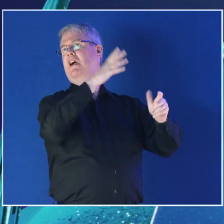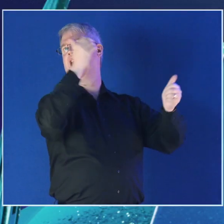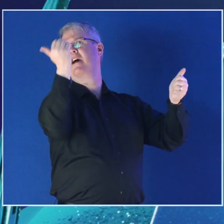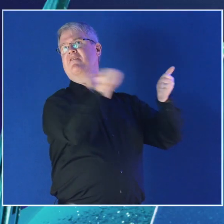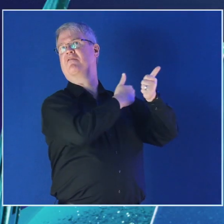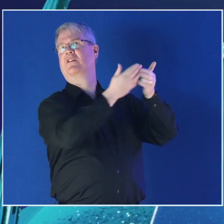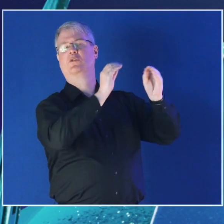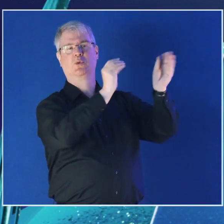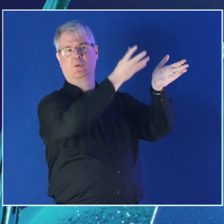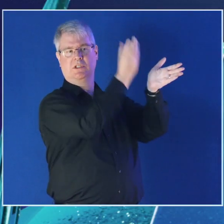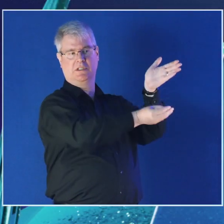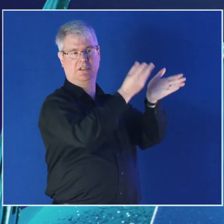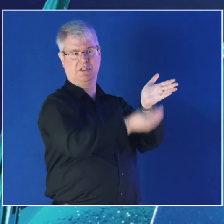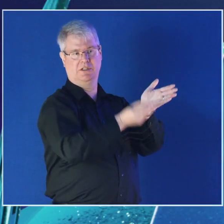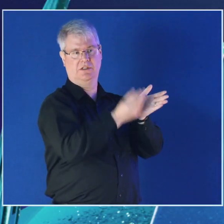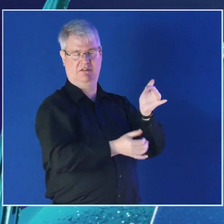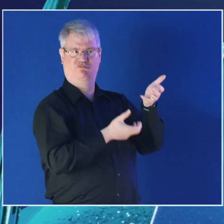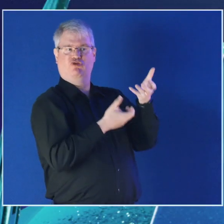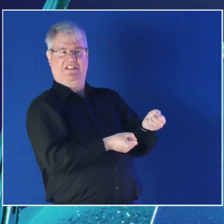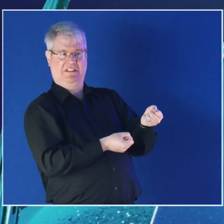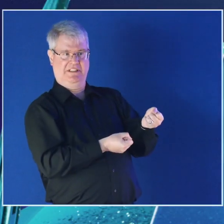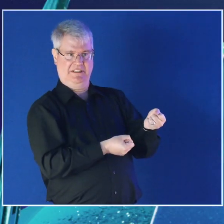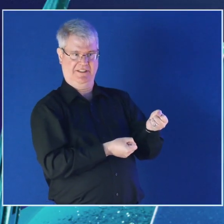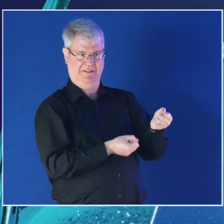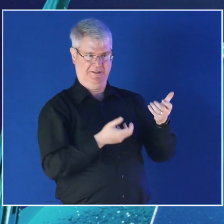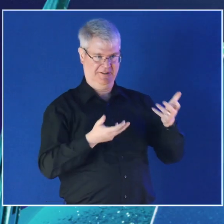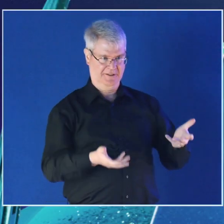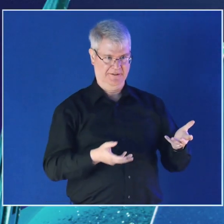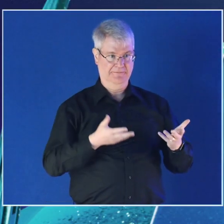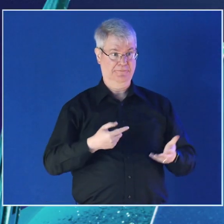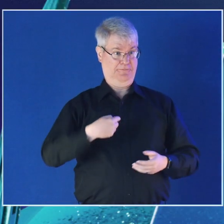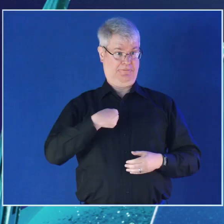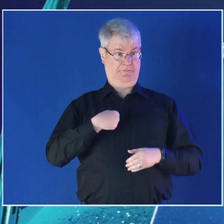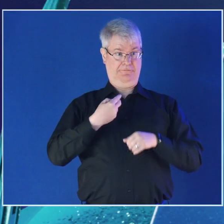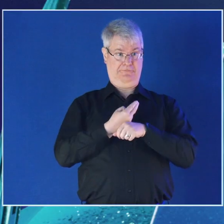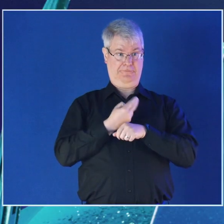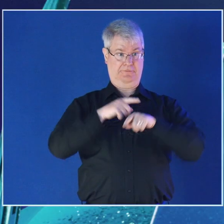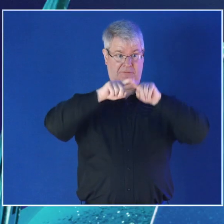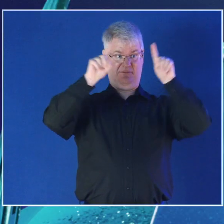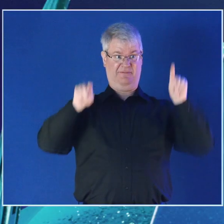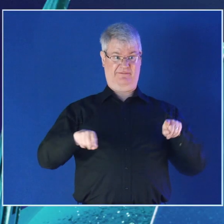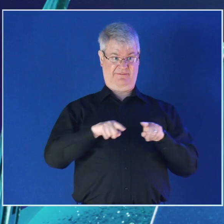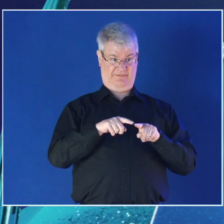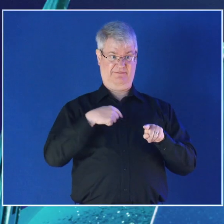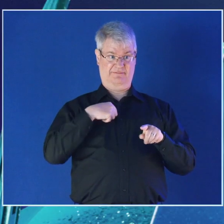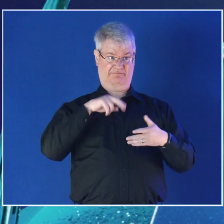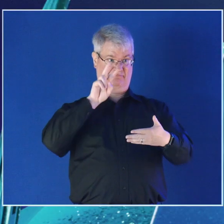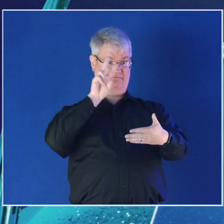I am a screen reader user myself, and I know the difference between good enough